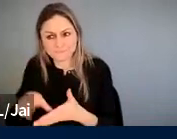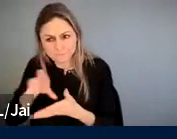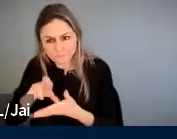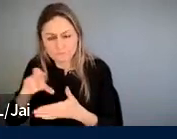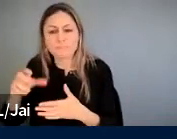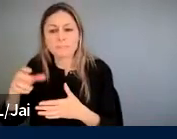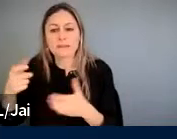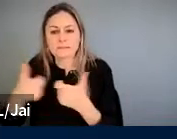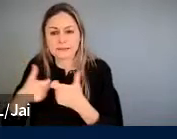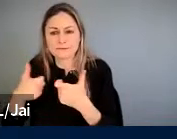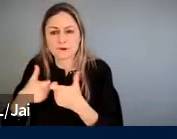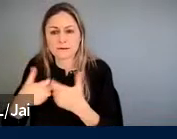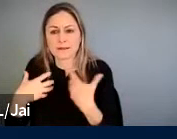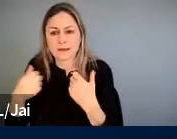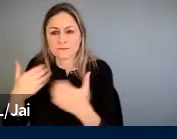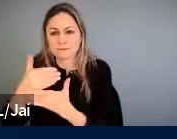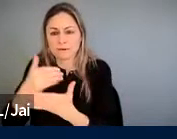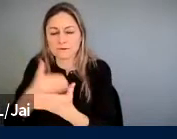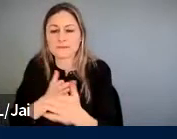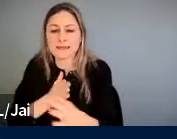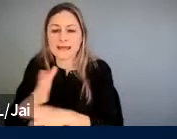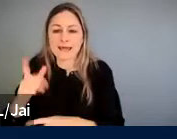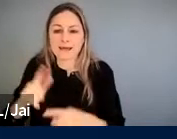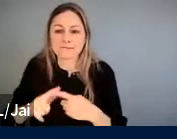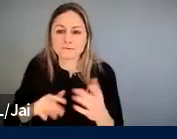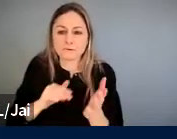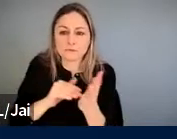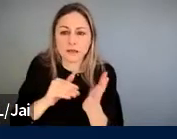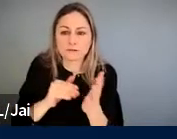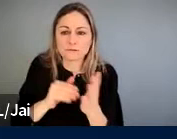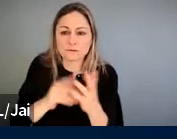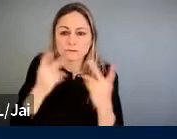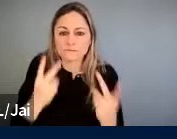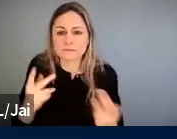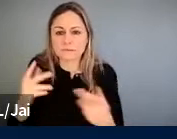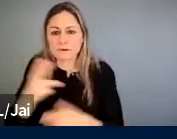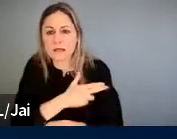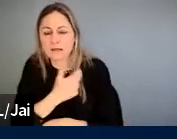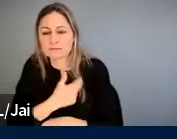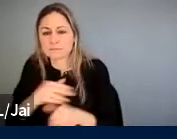records after a doctor's visit or a hospital stay to make sure that nine information that